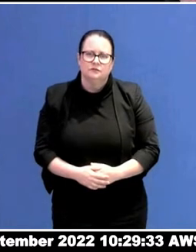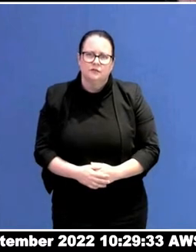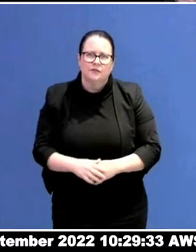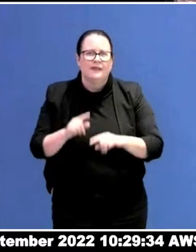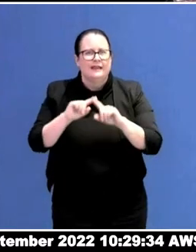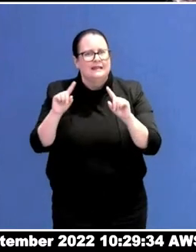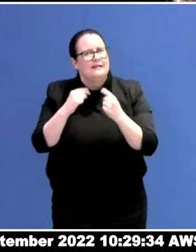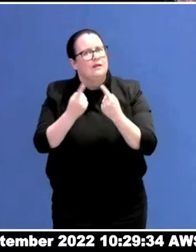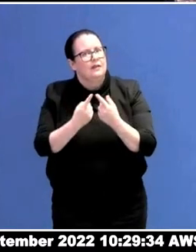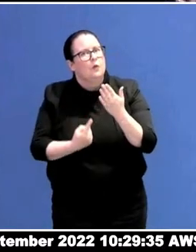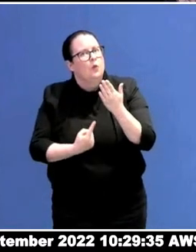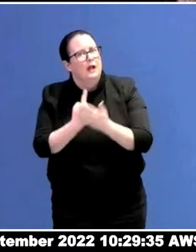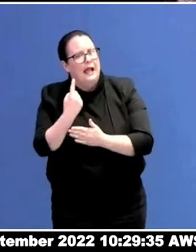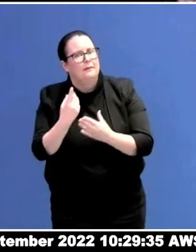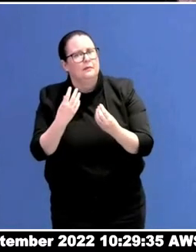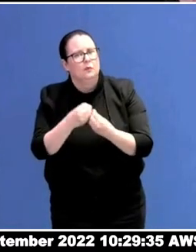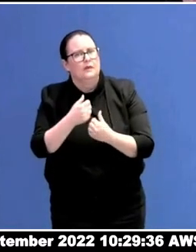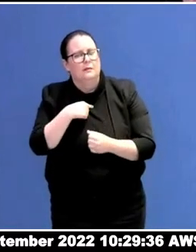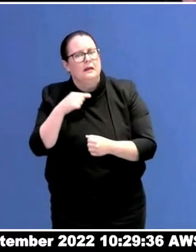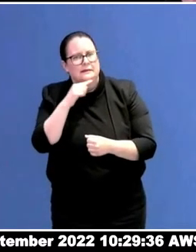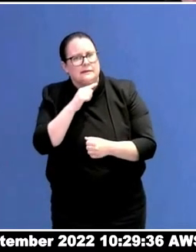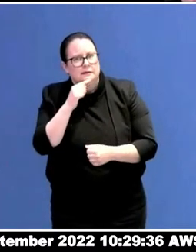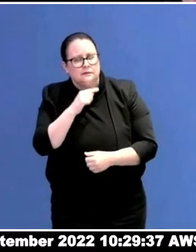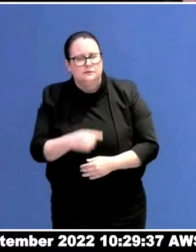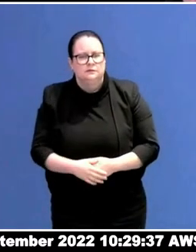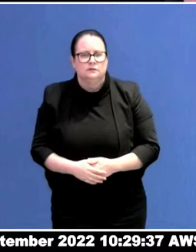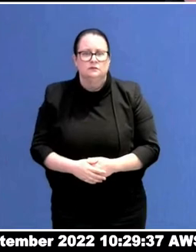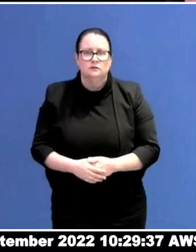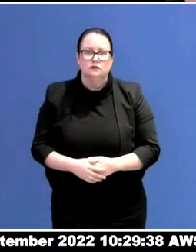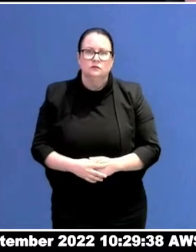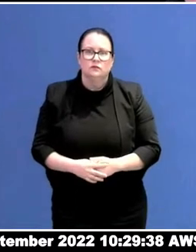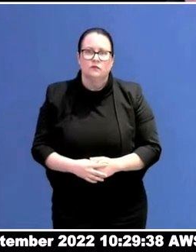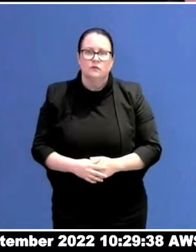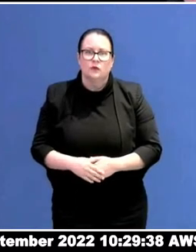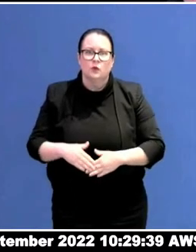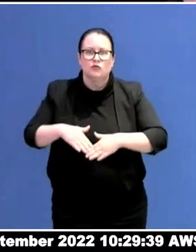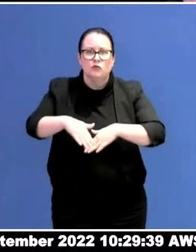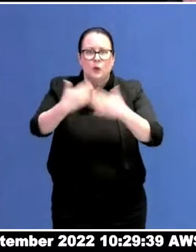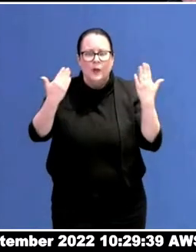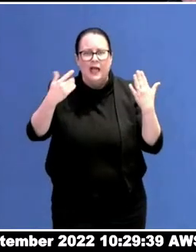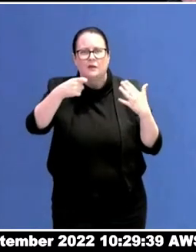He would obviously, during the day when he was awake, be withdrawn and not very